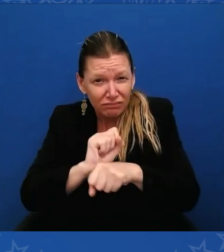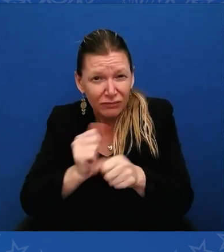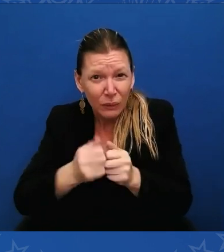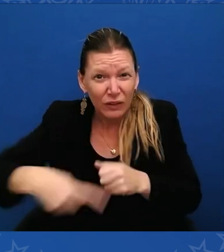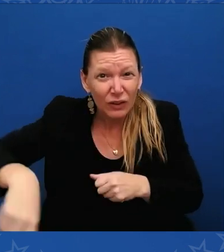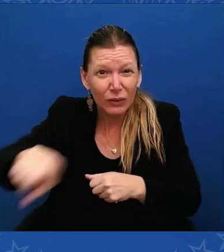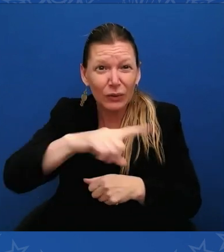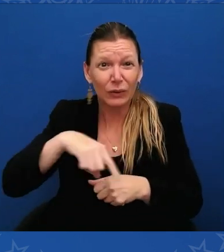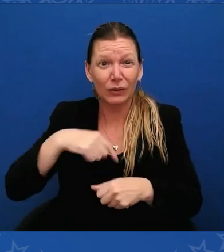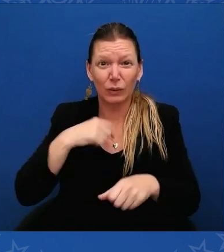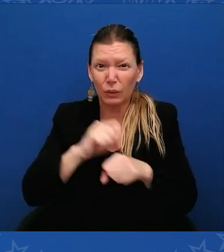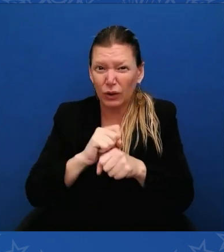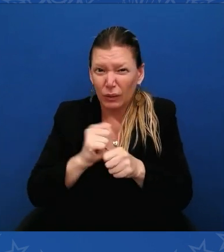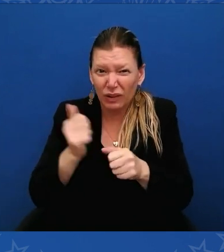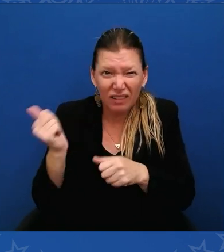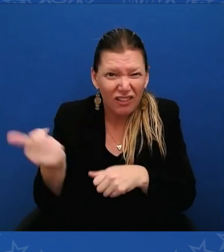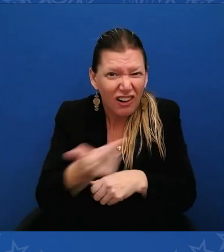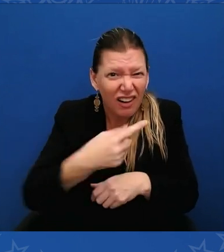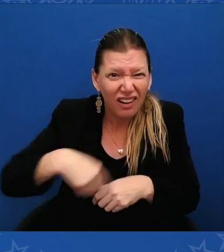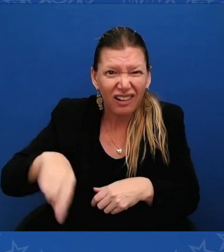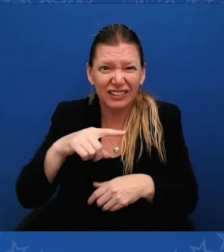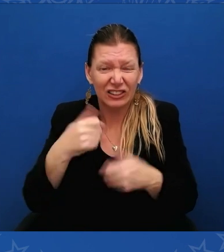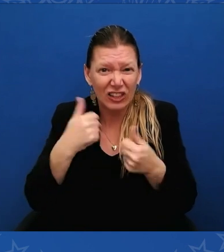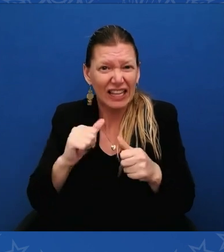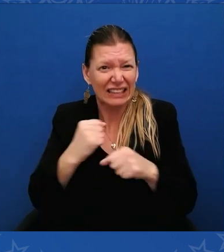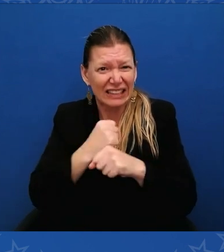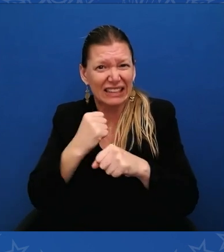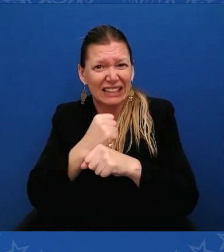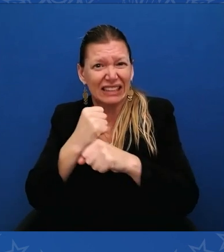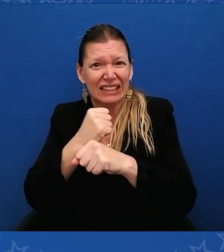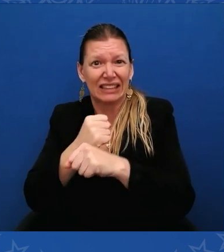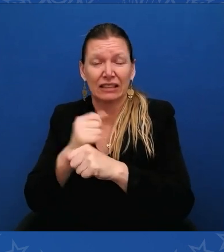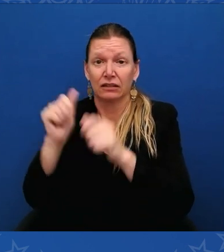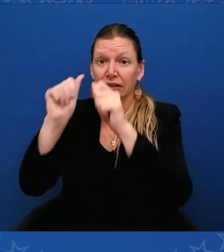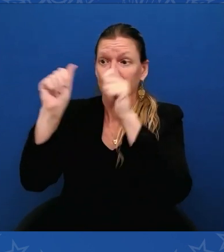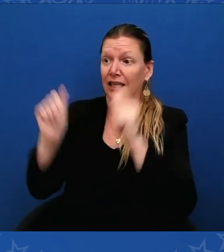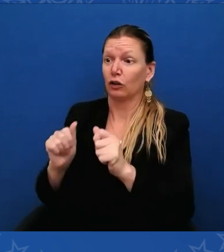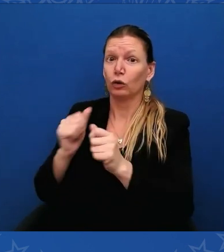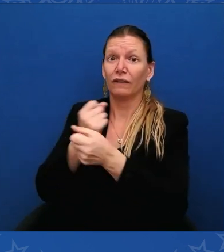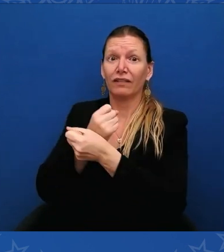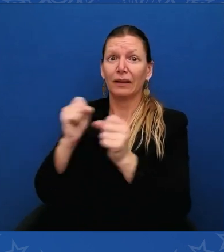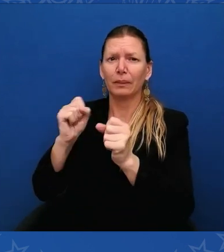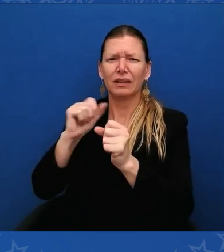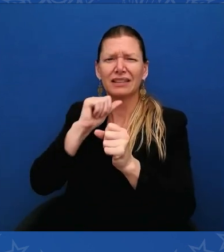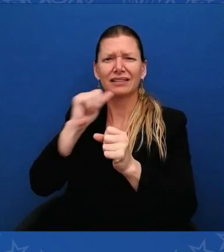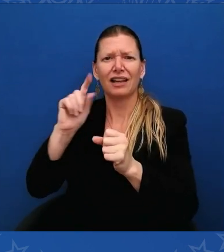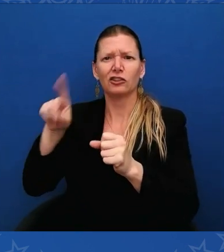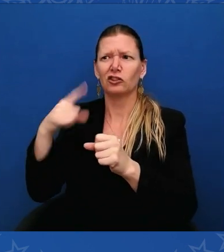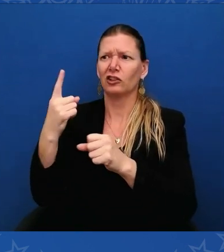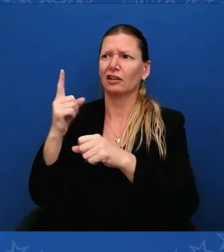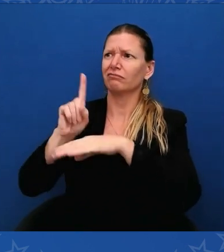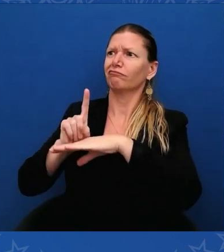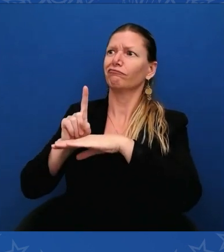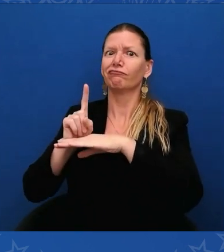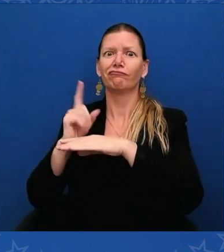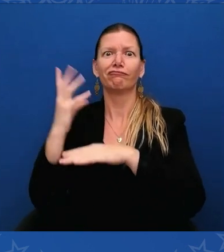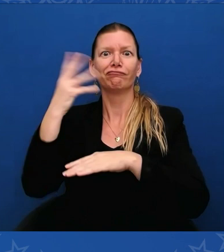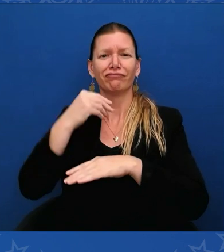Audience Member: We love you, Joe! The President: And that's what Kamala and I have stood for all across the board. Look -- look how far we've come the past four years.